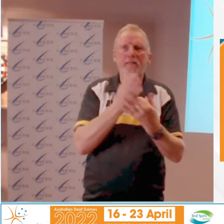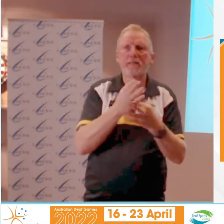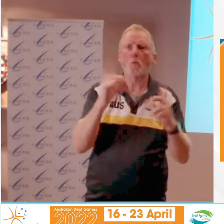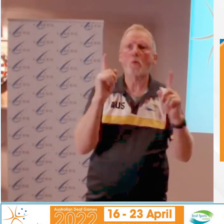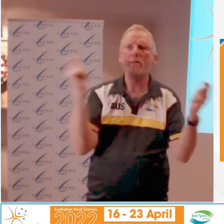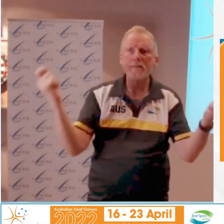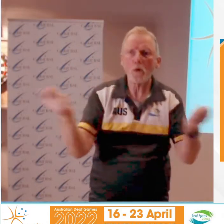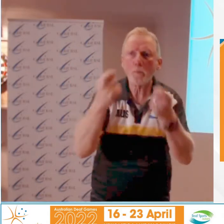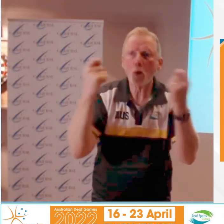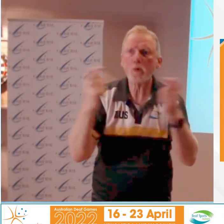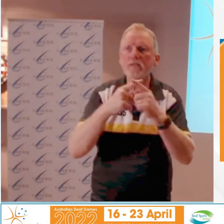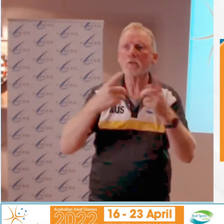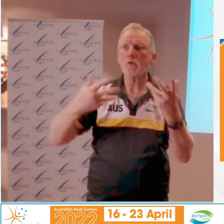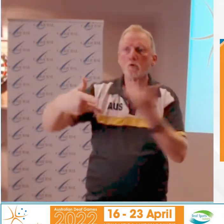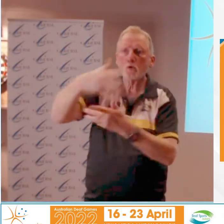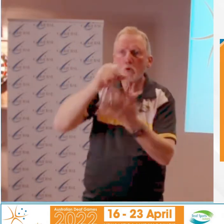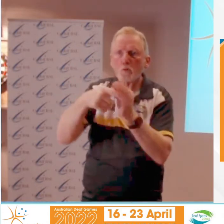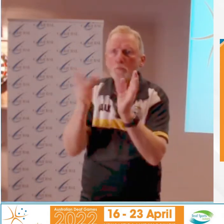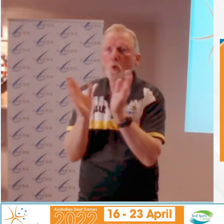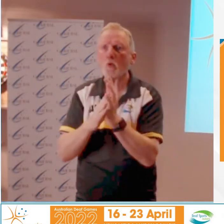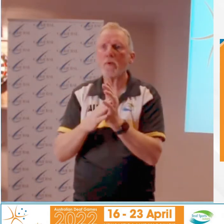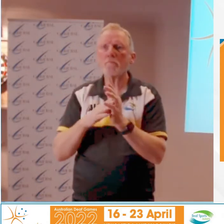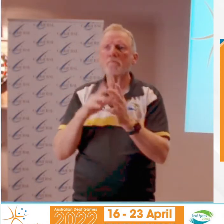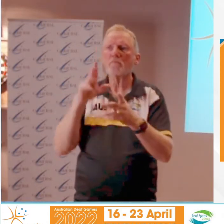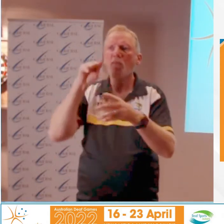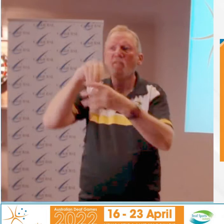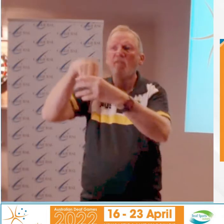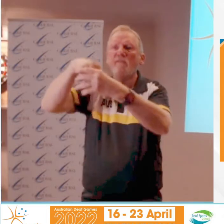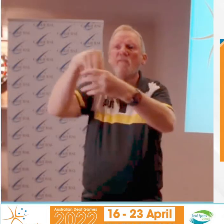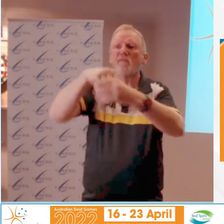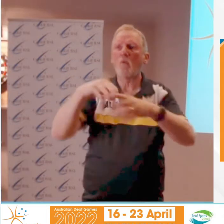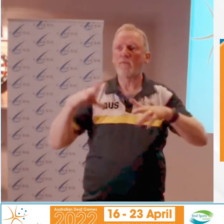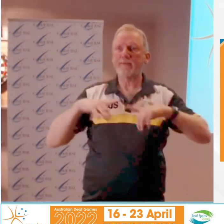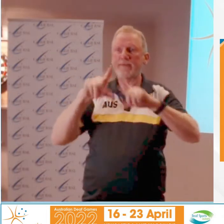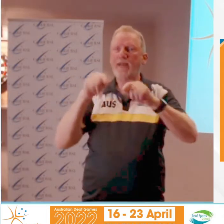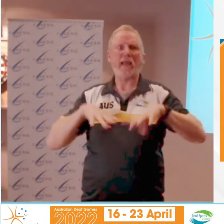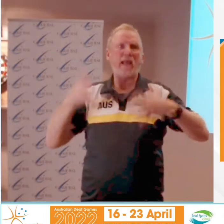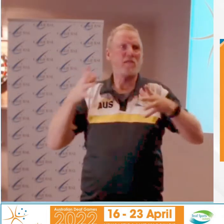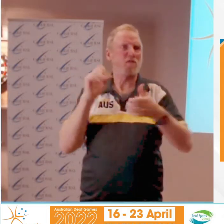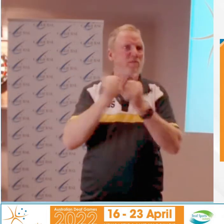so that means that with this one you can access everything including